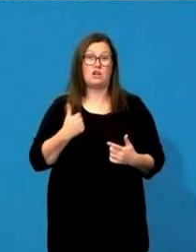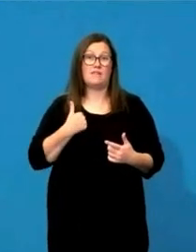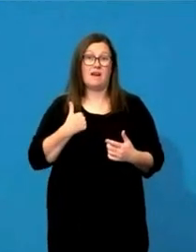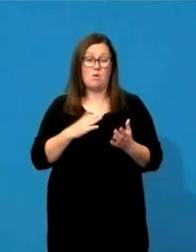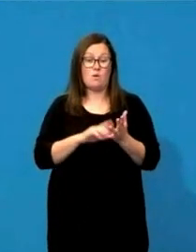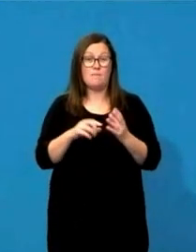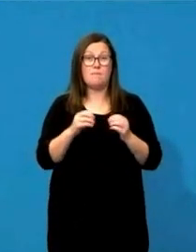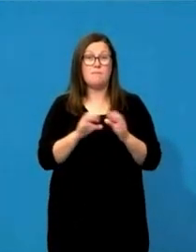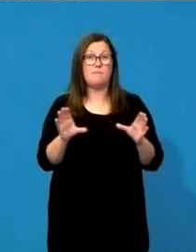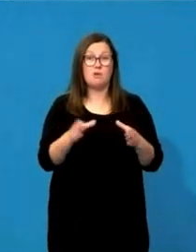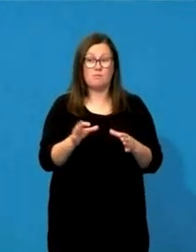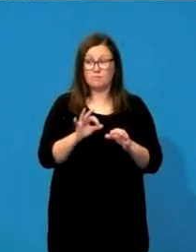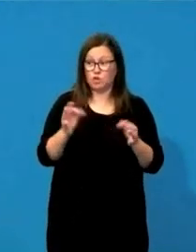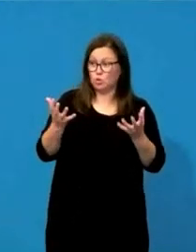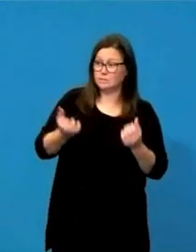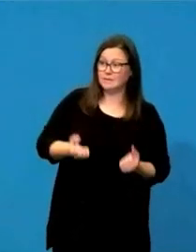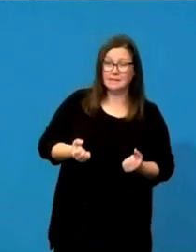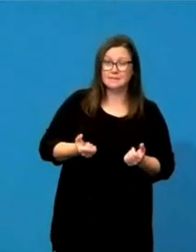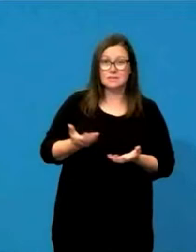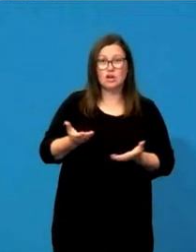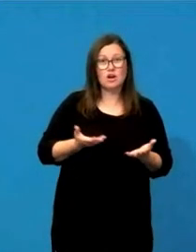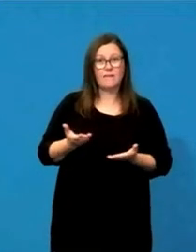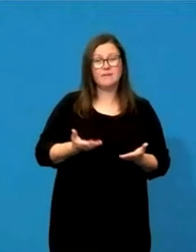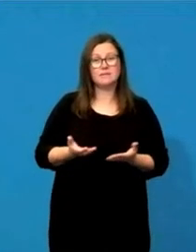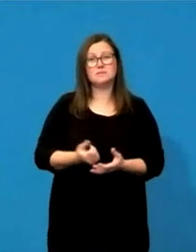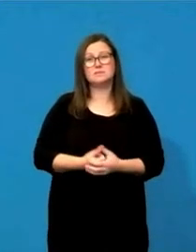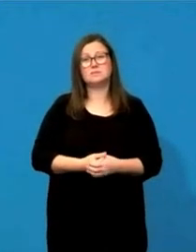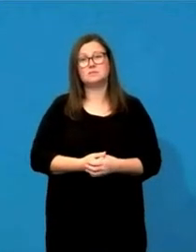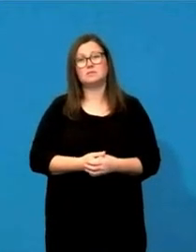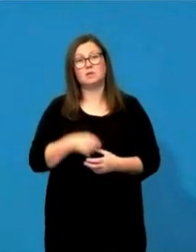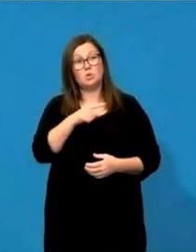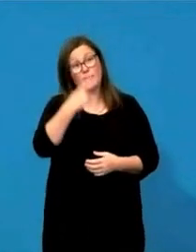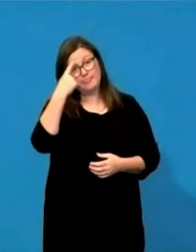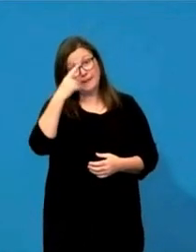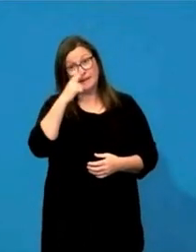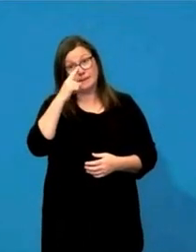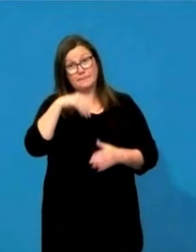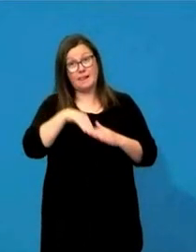And do you think that people in the Fitzroy Valley, local people, have local